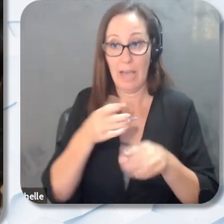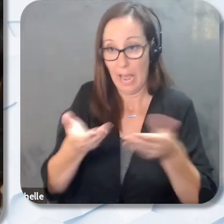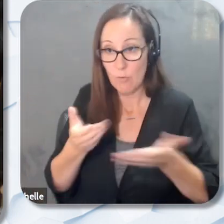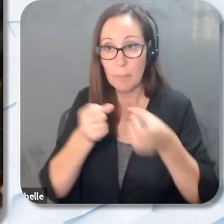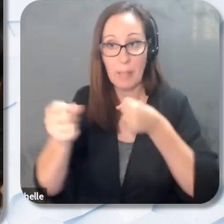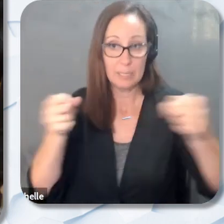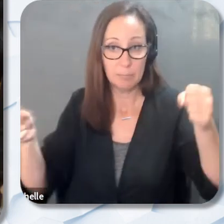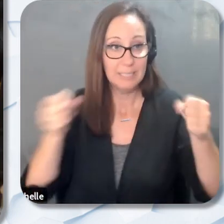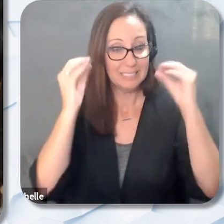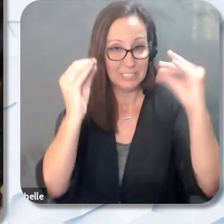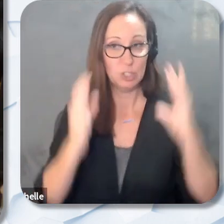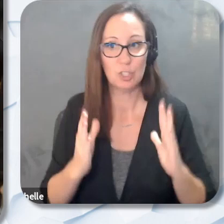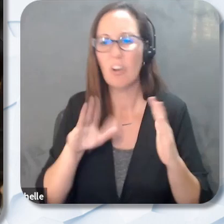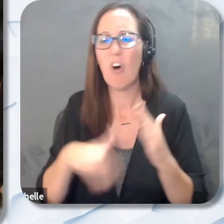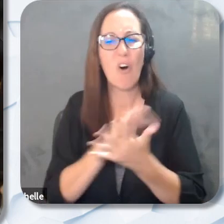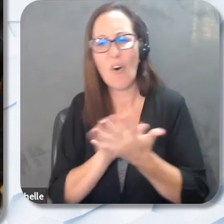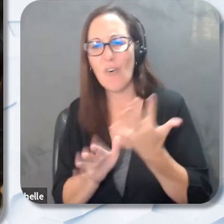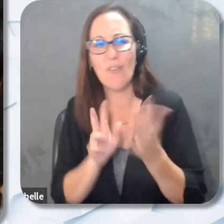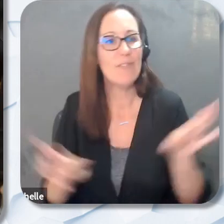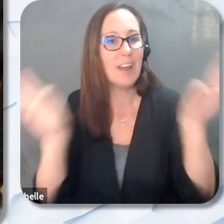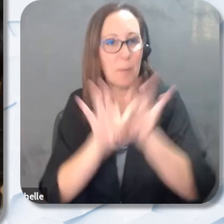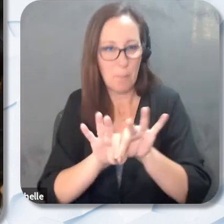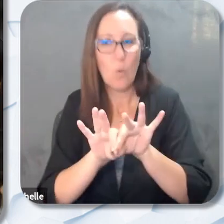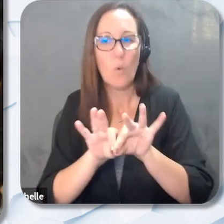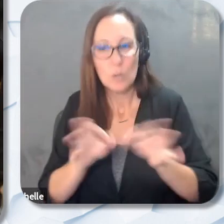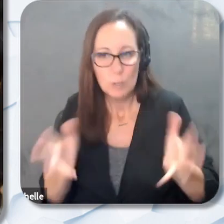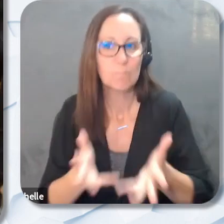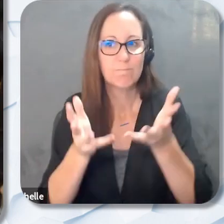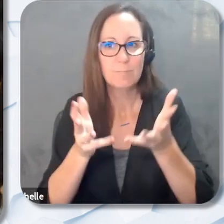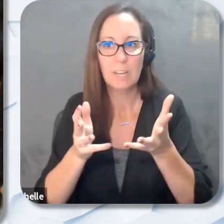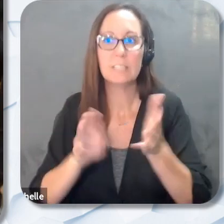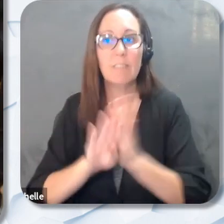All of this is very important to ensure that we're pushing developmentally appropriate practices.